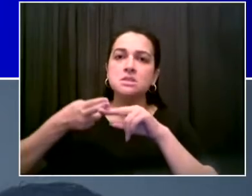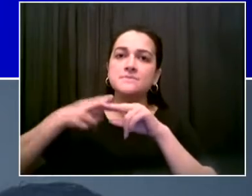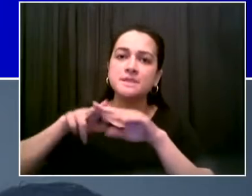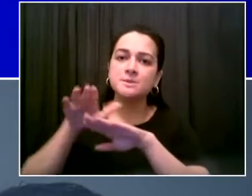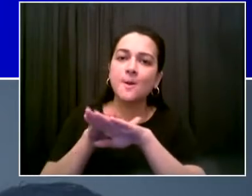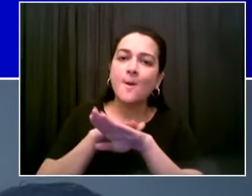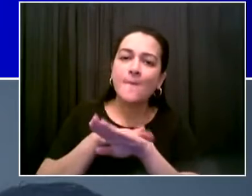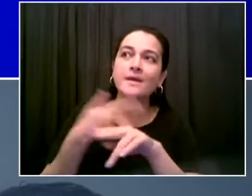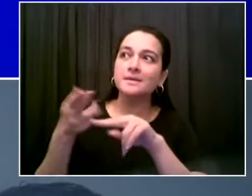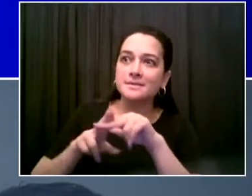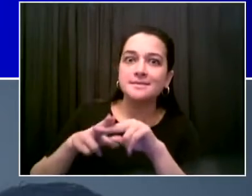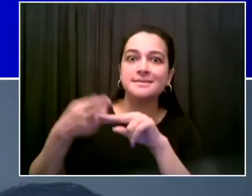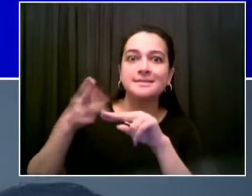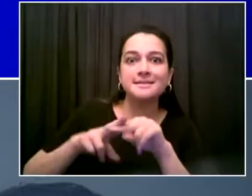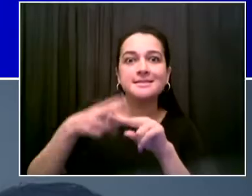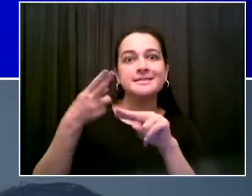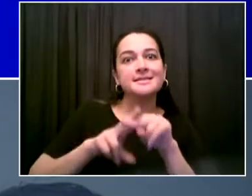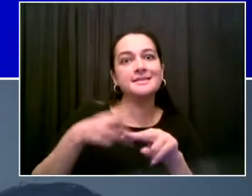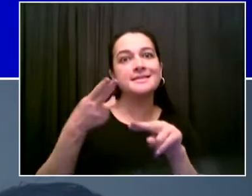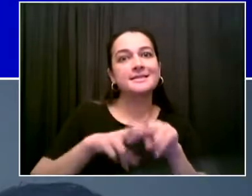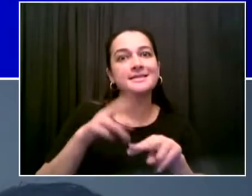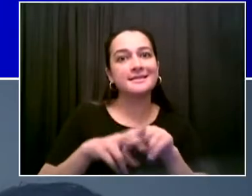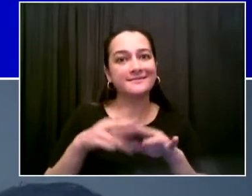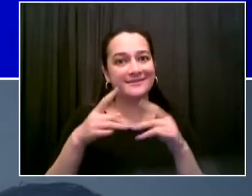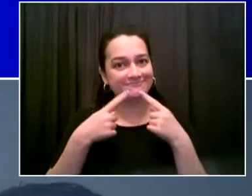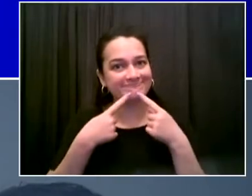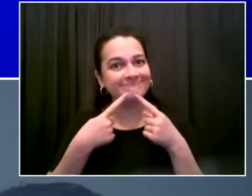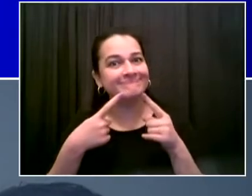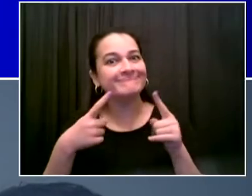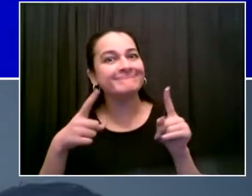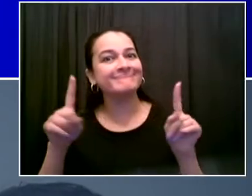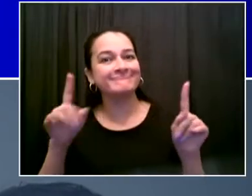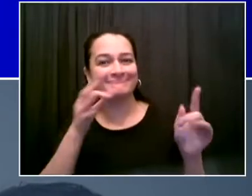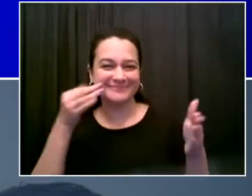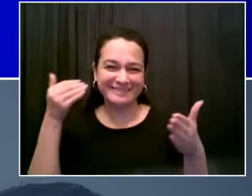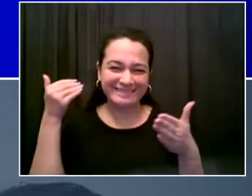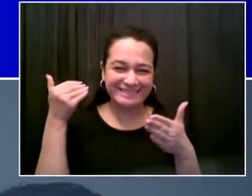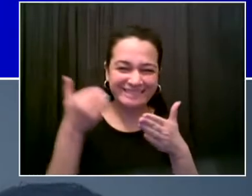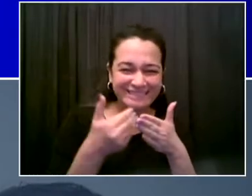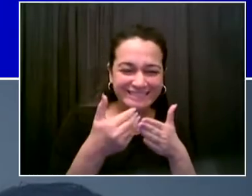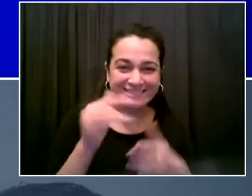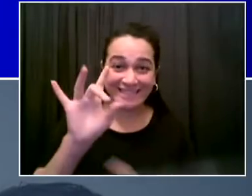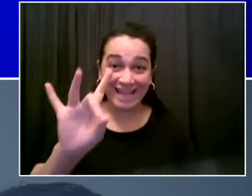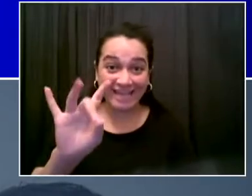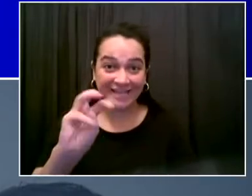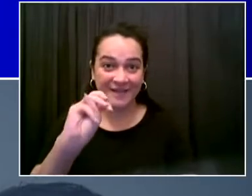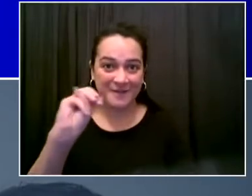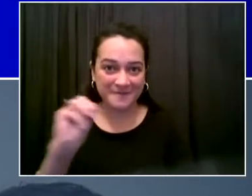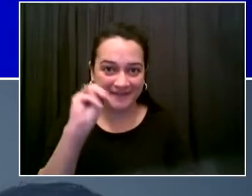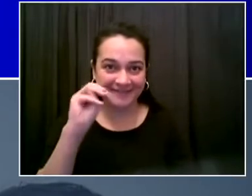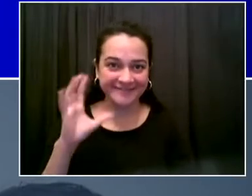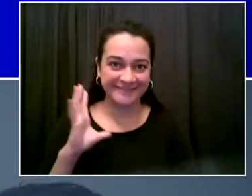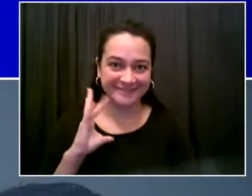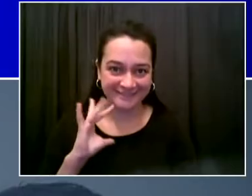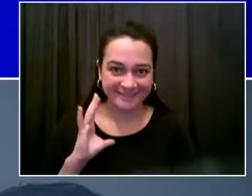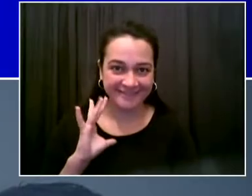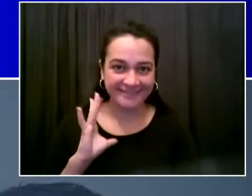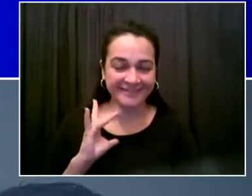IN COMMUNITIES ALL OVER THE CITY , TALK ABOUT THE NEED TO MOVE FORWARD.